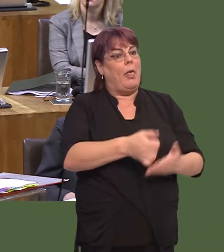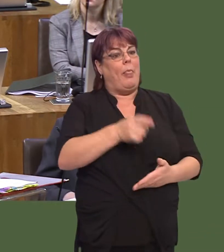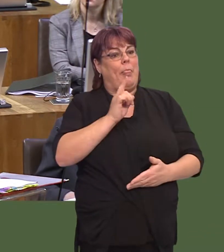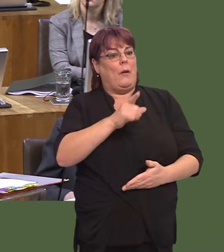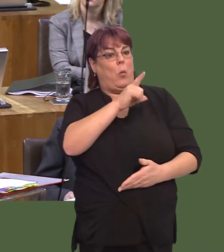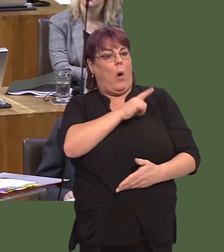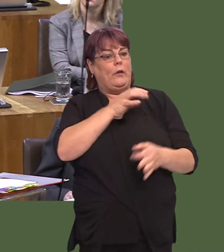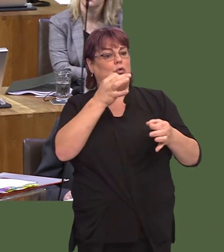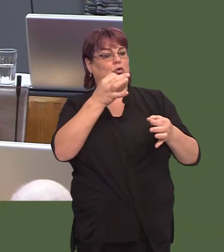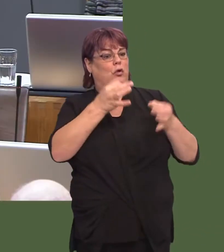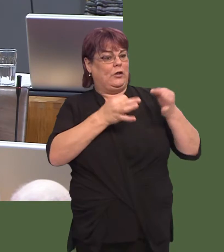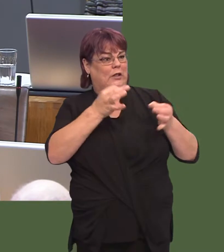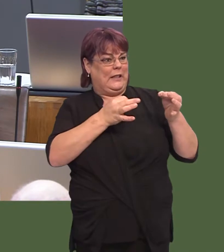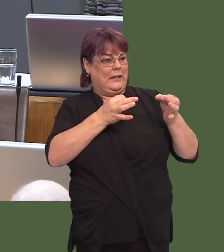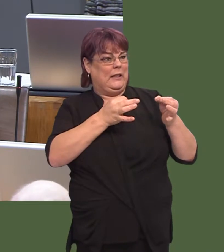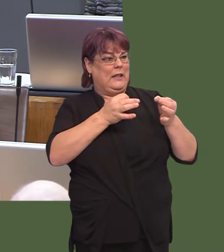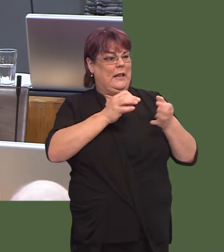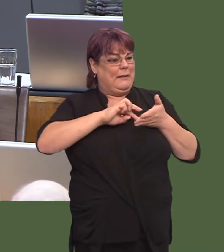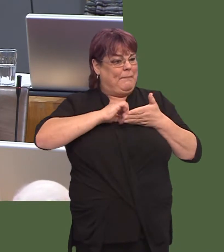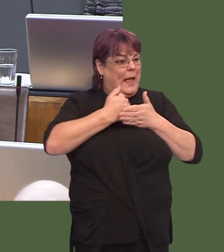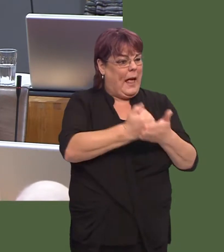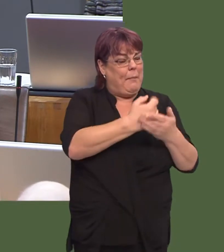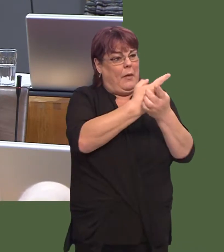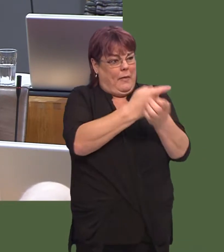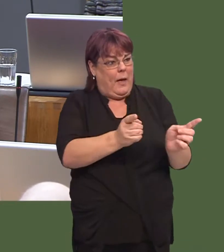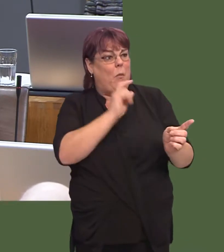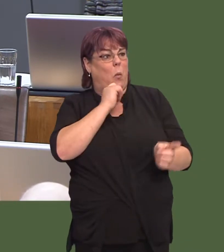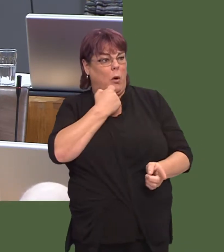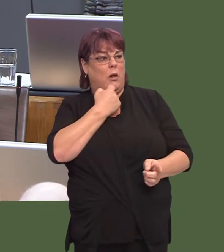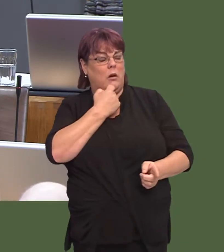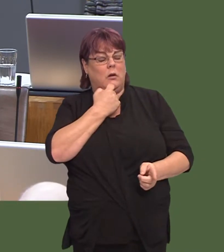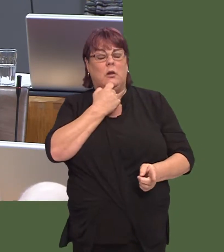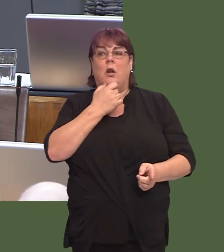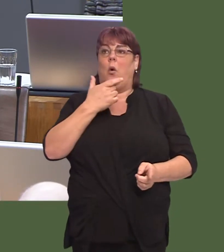She herself said weíre waiting for the Welsh figures, and we want to make sure those Welsh